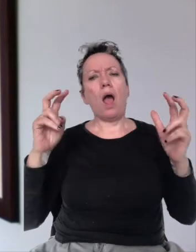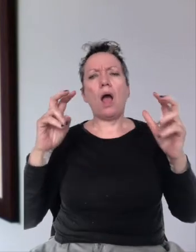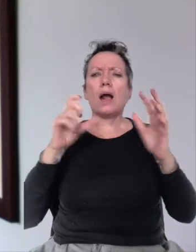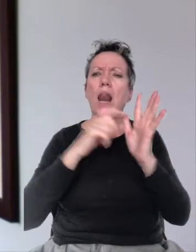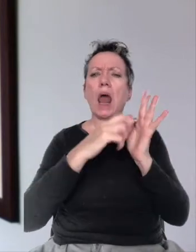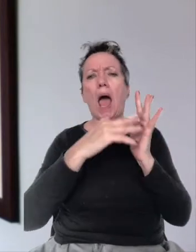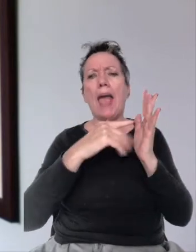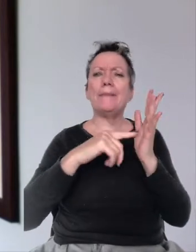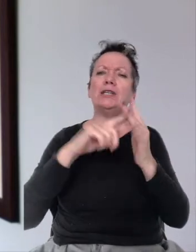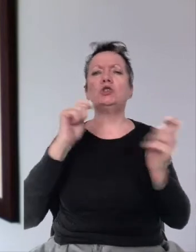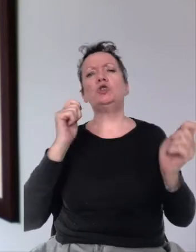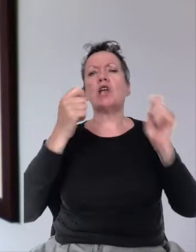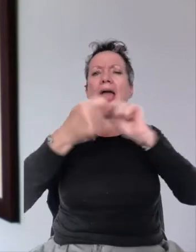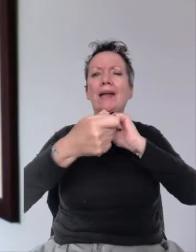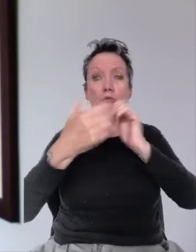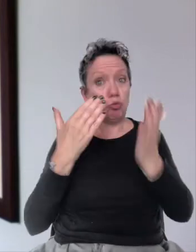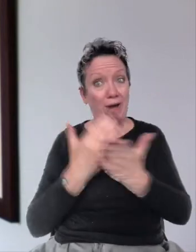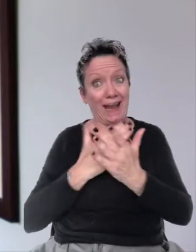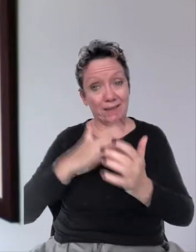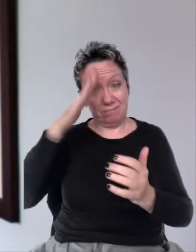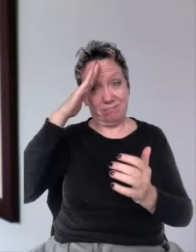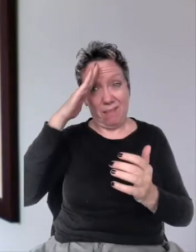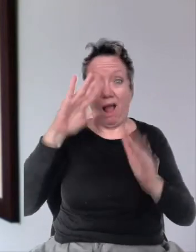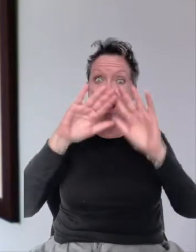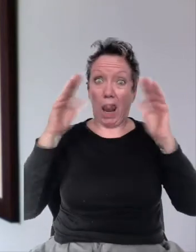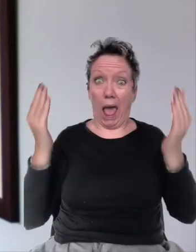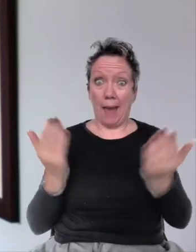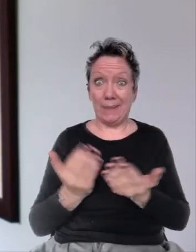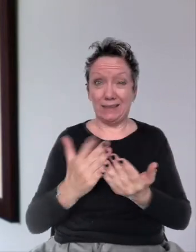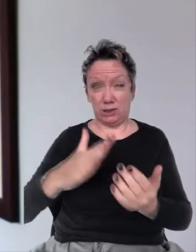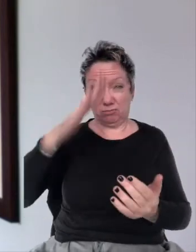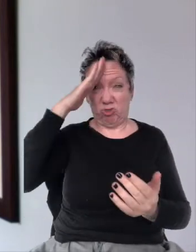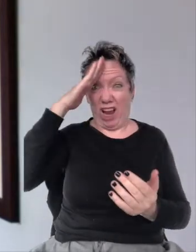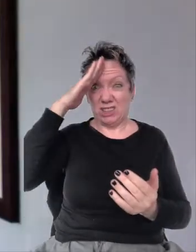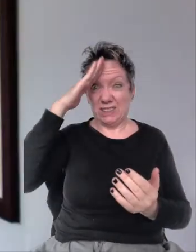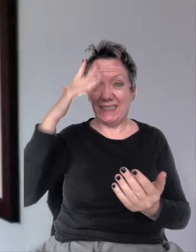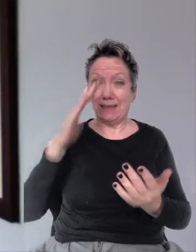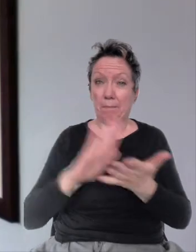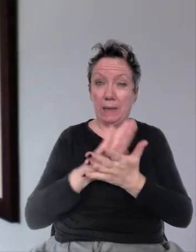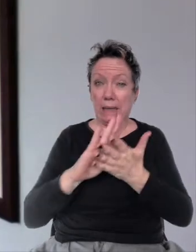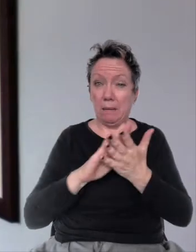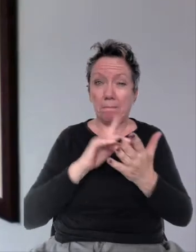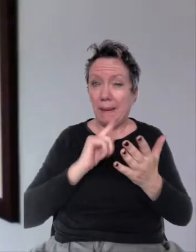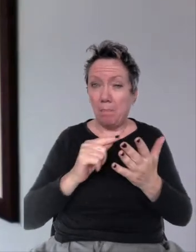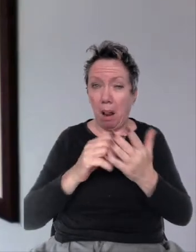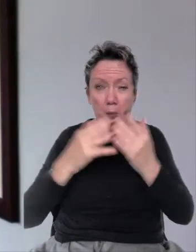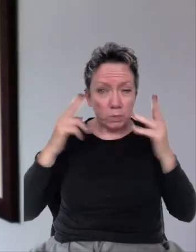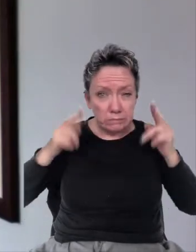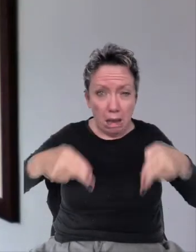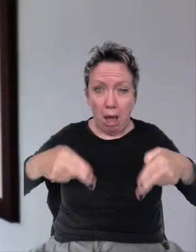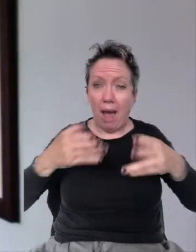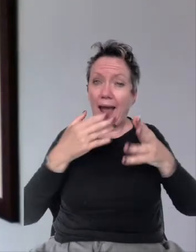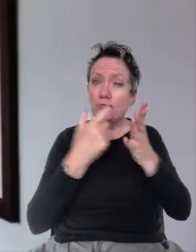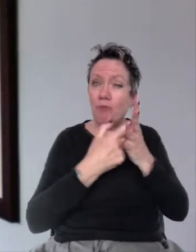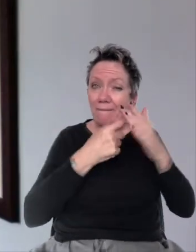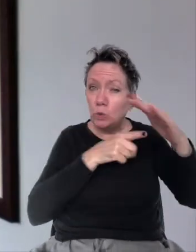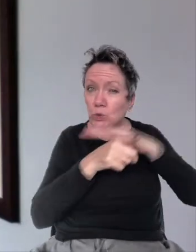And there was a conversation about the number of, um, refugees and people who've lost their lives as a result of, of climate change.